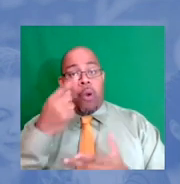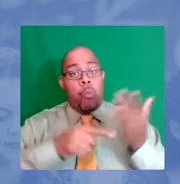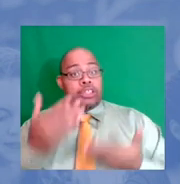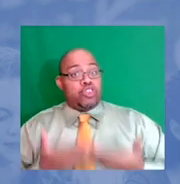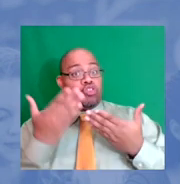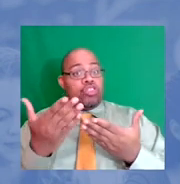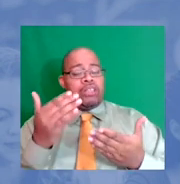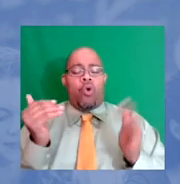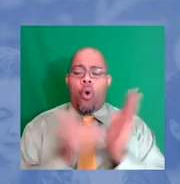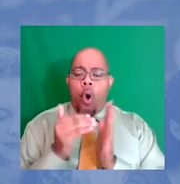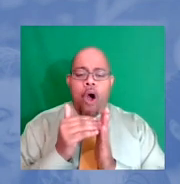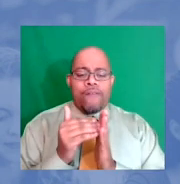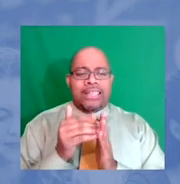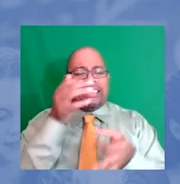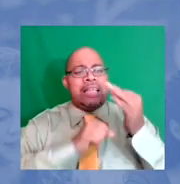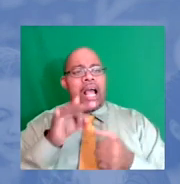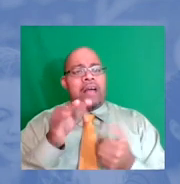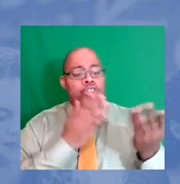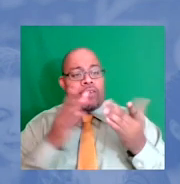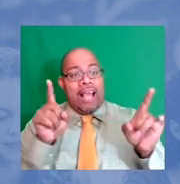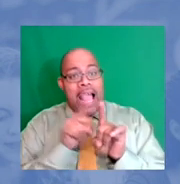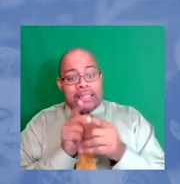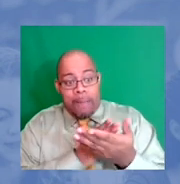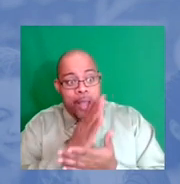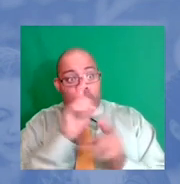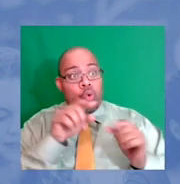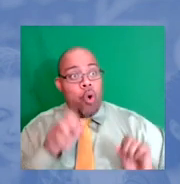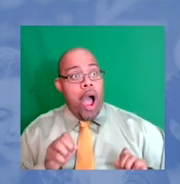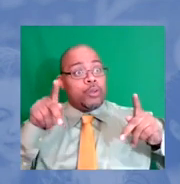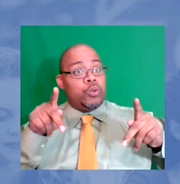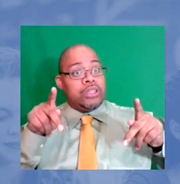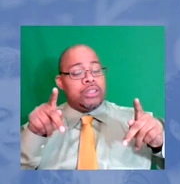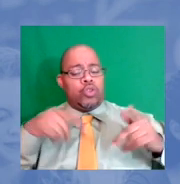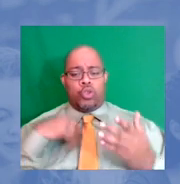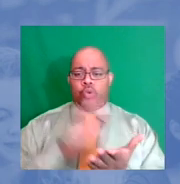THAN SERVING AS A PATHWAY TO OPPORTUNITY, OUR SCHOOLS ARE REPRODUCING INEQUALITY IN